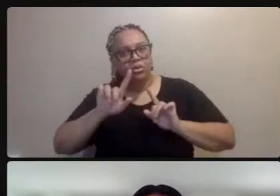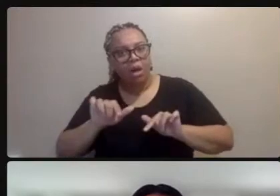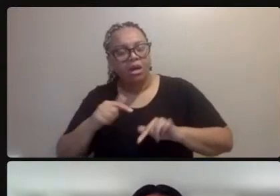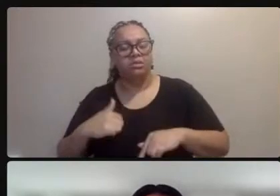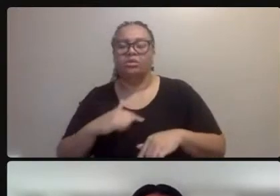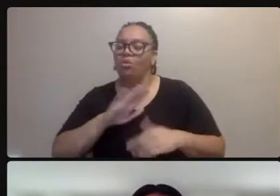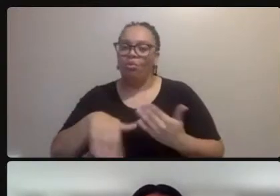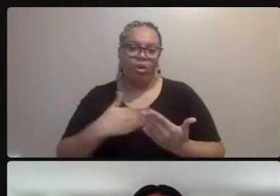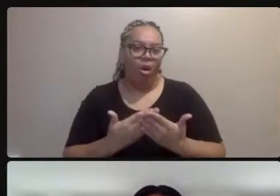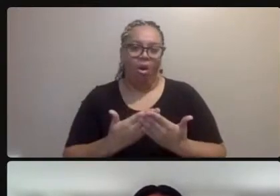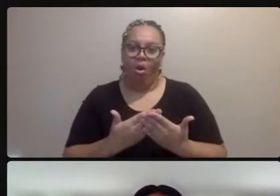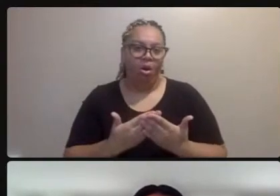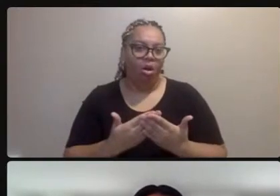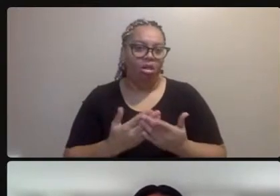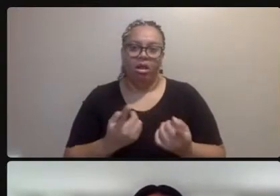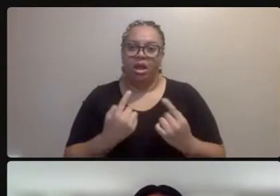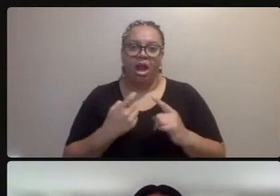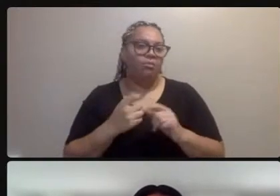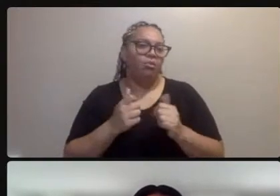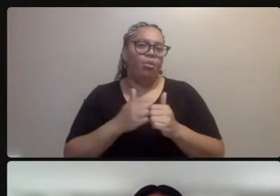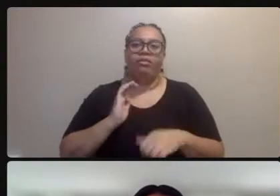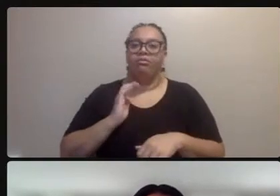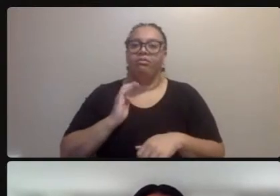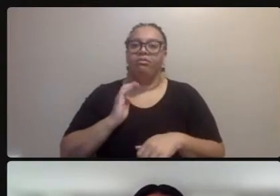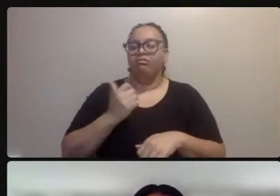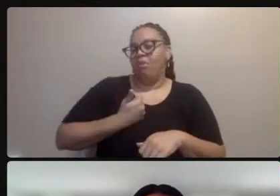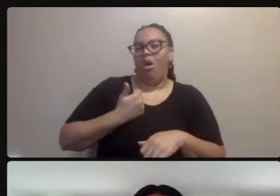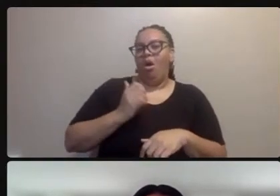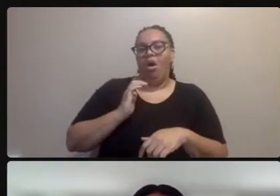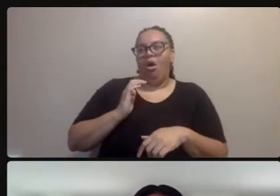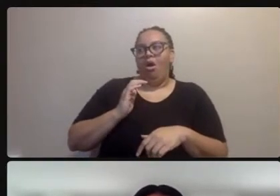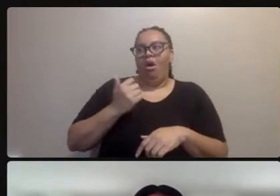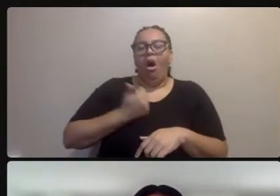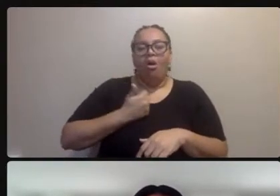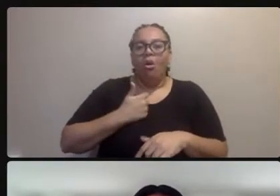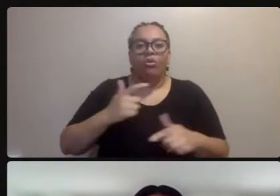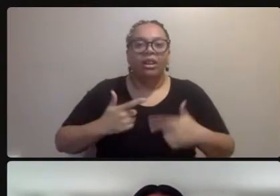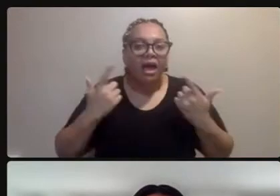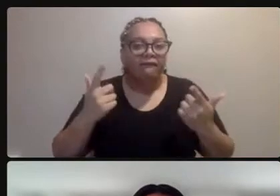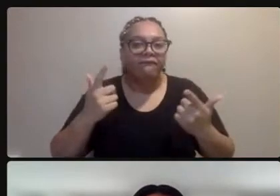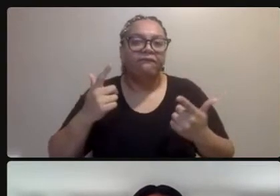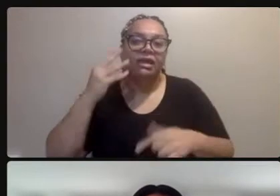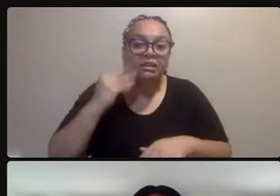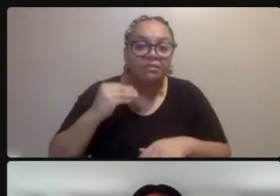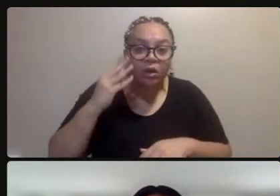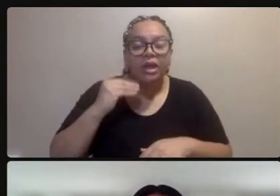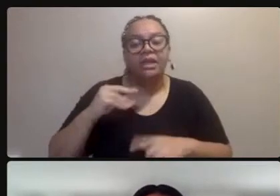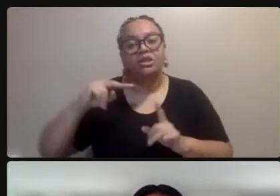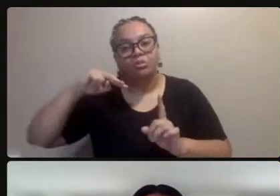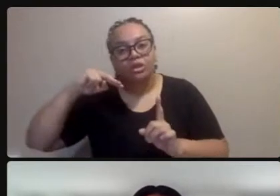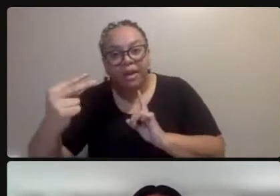QUESTIONS PARENTS AND LISTEN TO